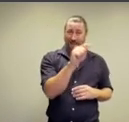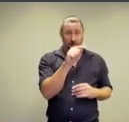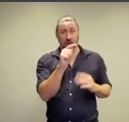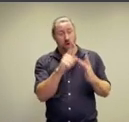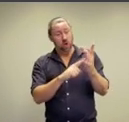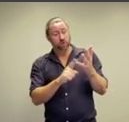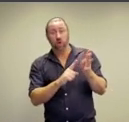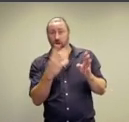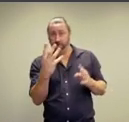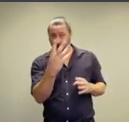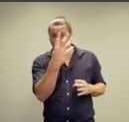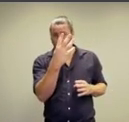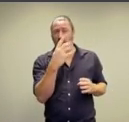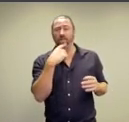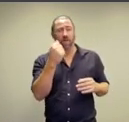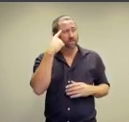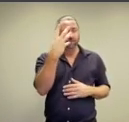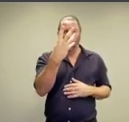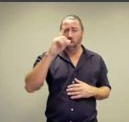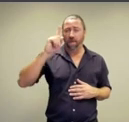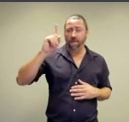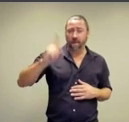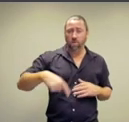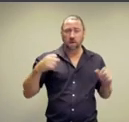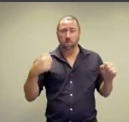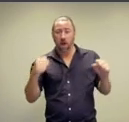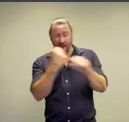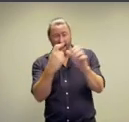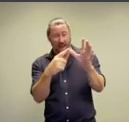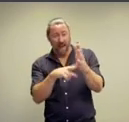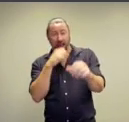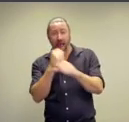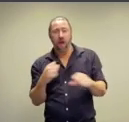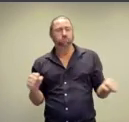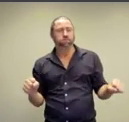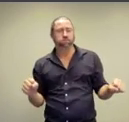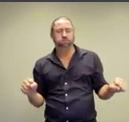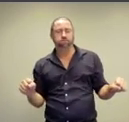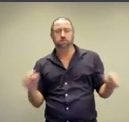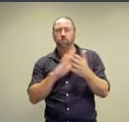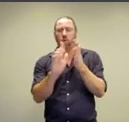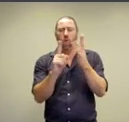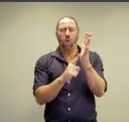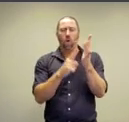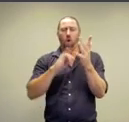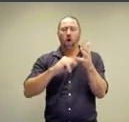On this weekend in particular, a gang of about four thousand, four thousand bikers strong rode into